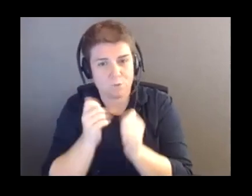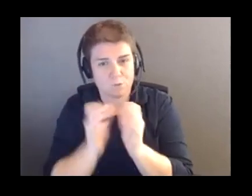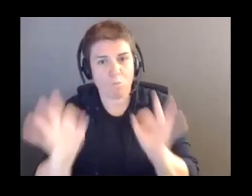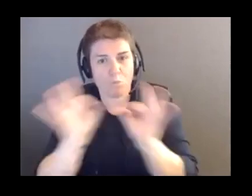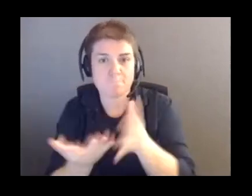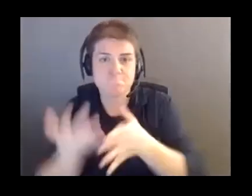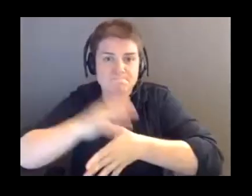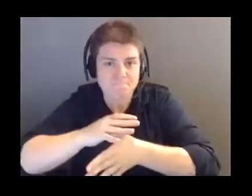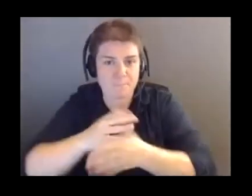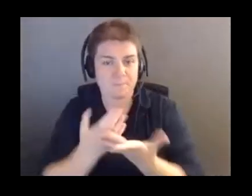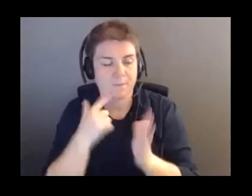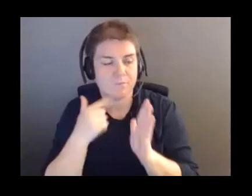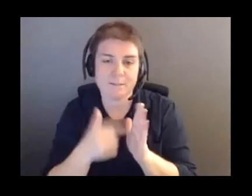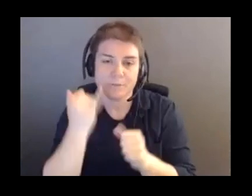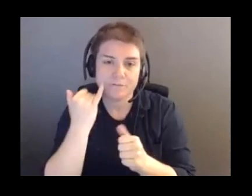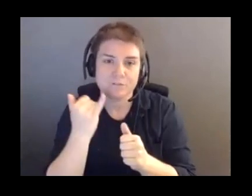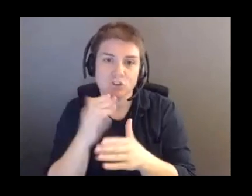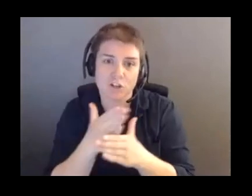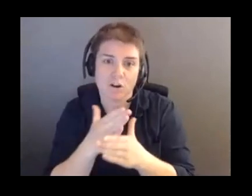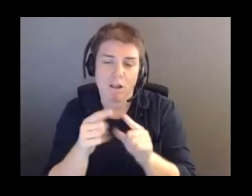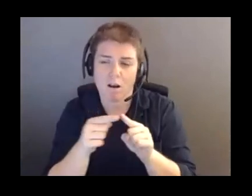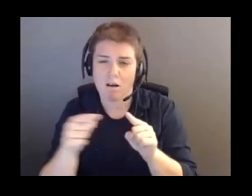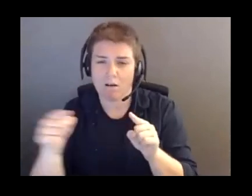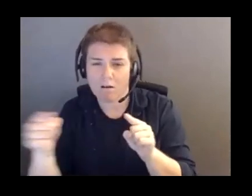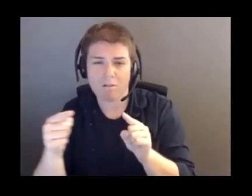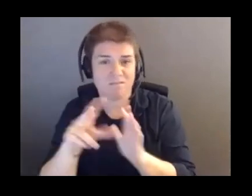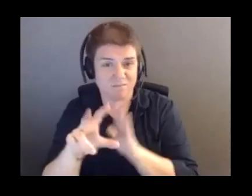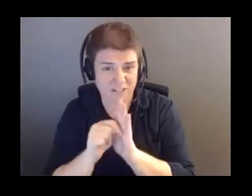For example, if you're showing a long video and it's more than five minutes, direct them to